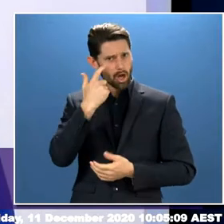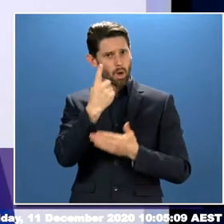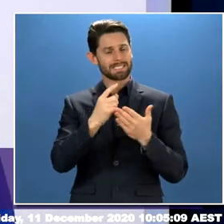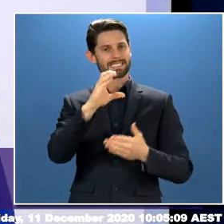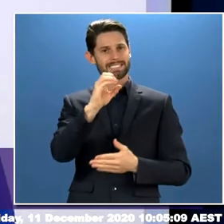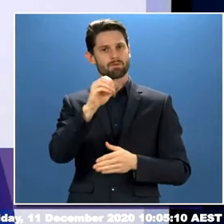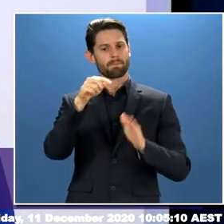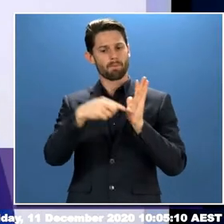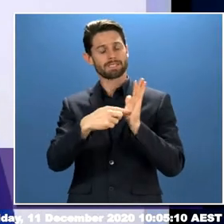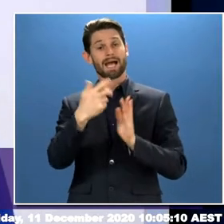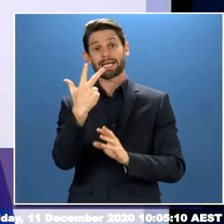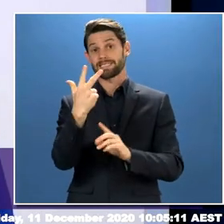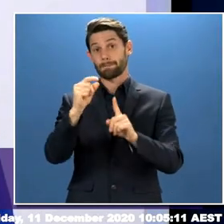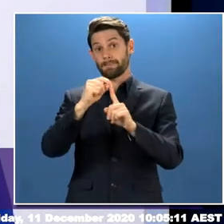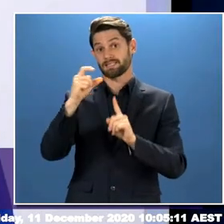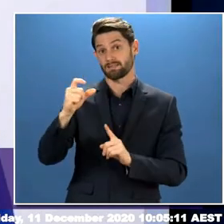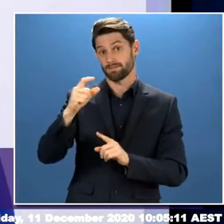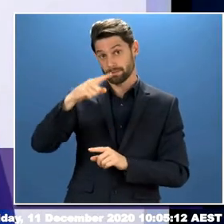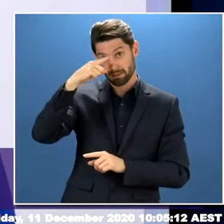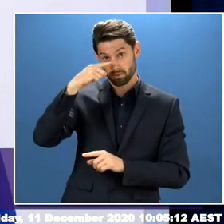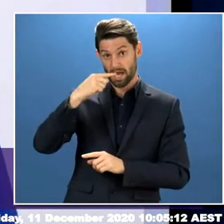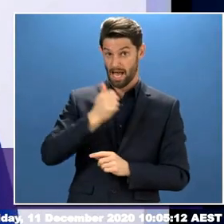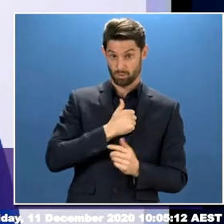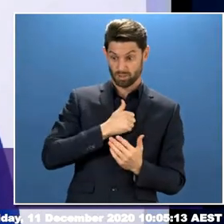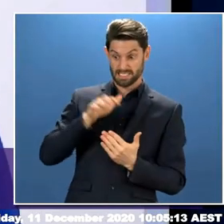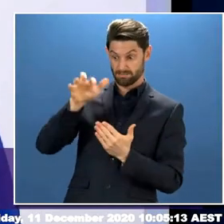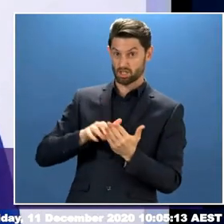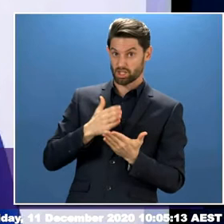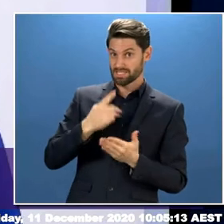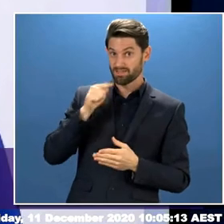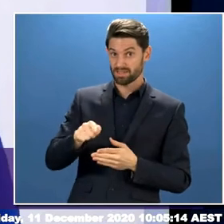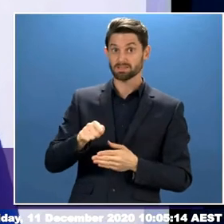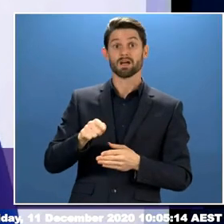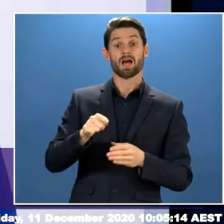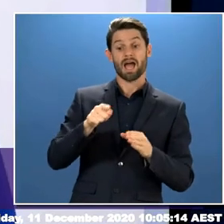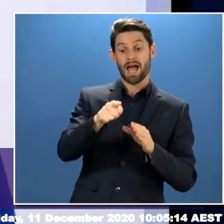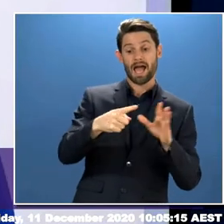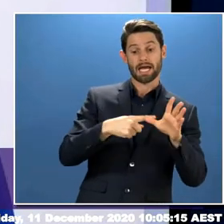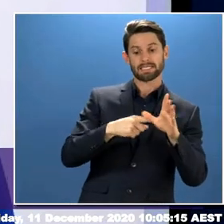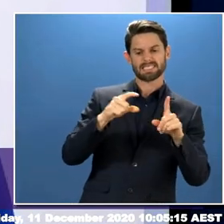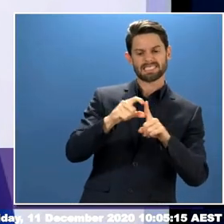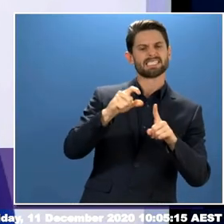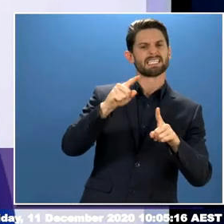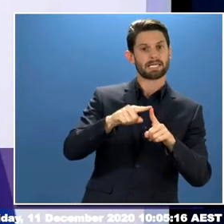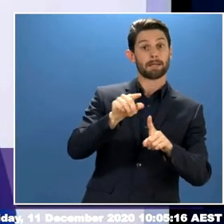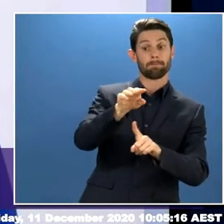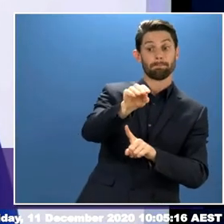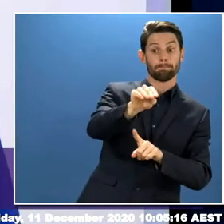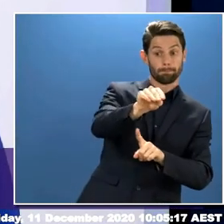people --- and this is quoted in our submissions --- move from Australian Disability Enterprises into open employment.